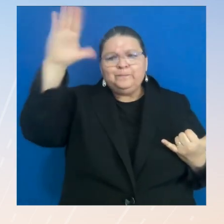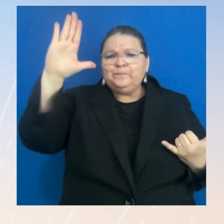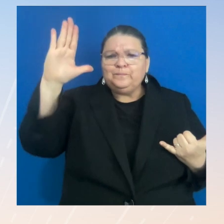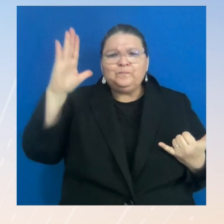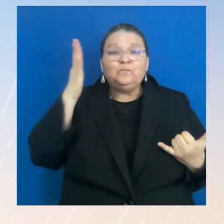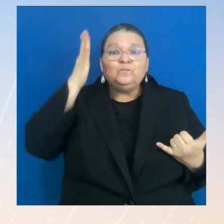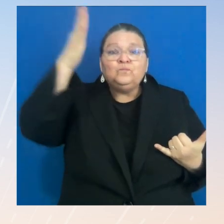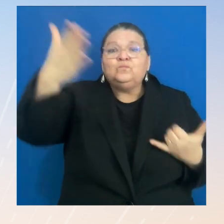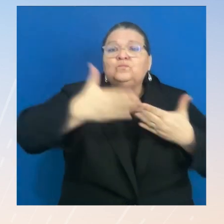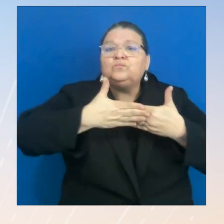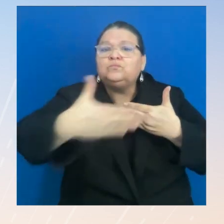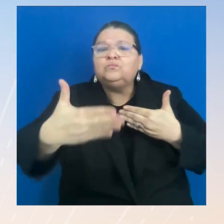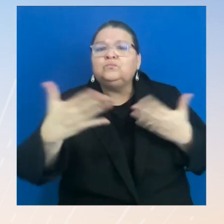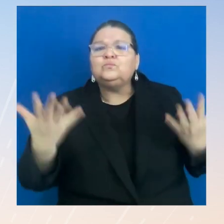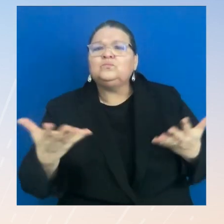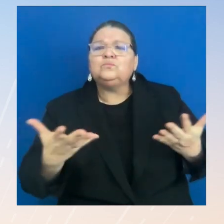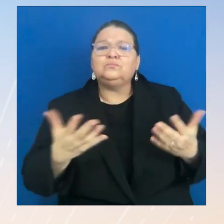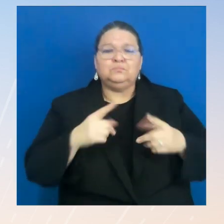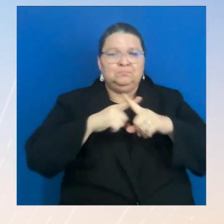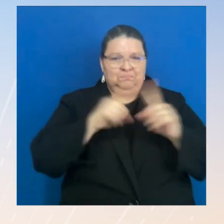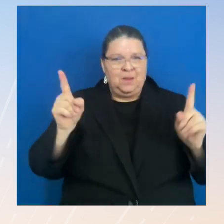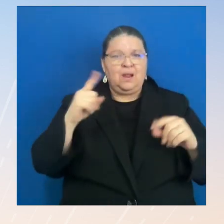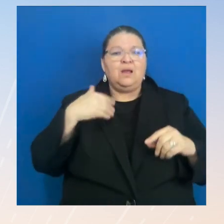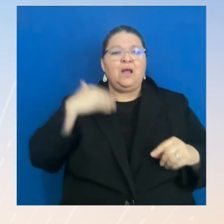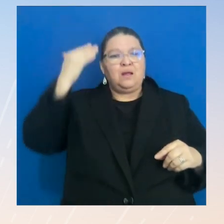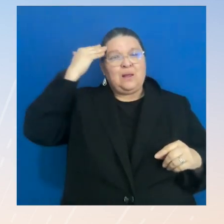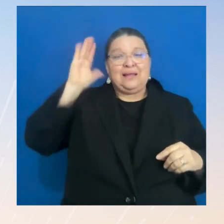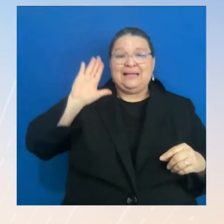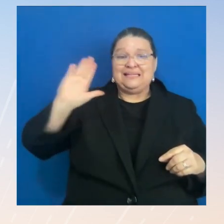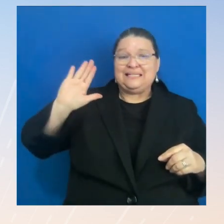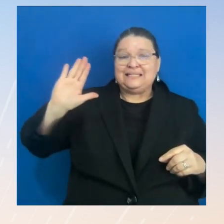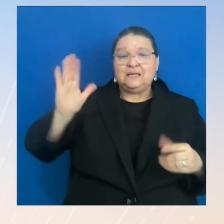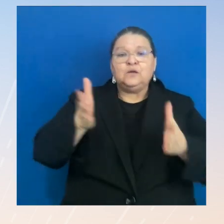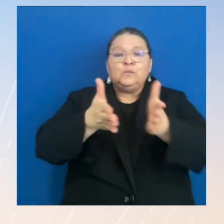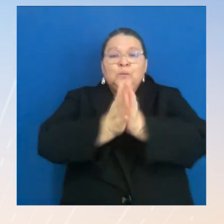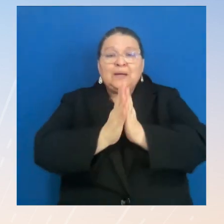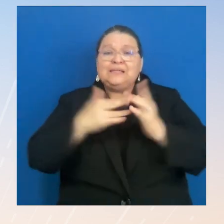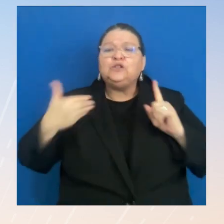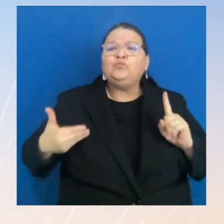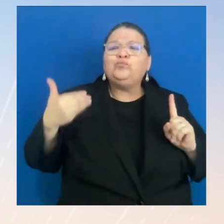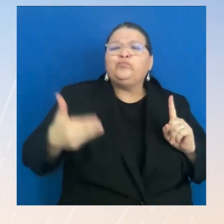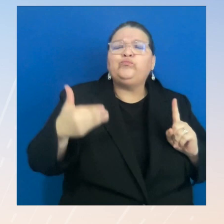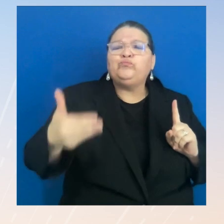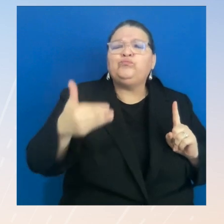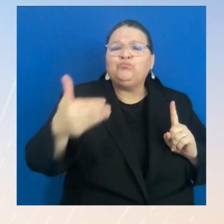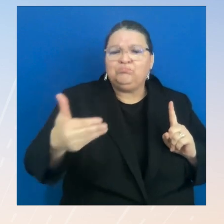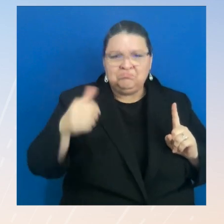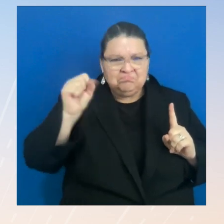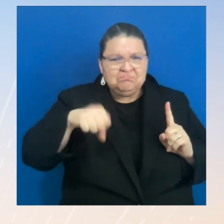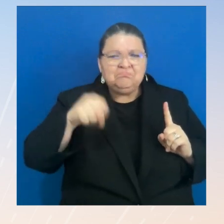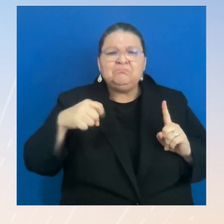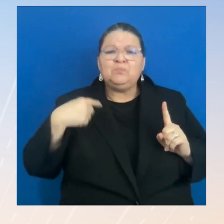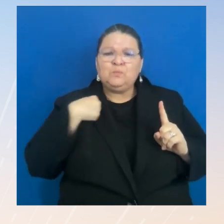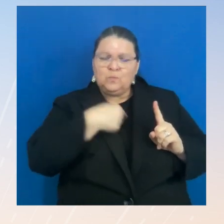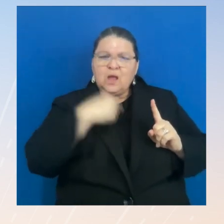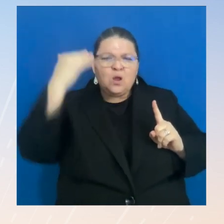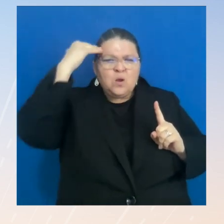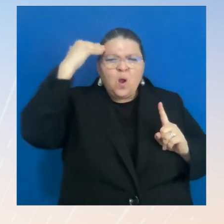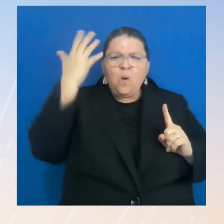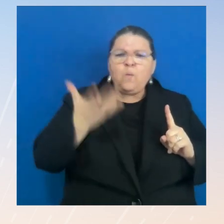We have provided our own assessment of what does make sense and doesn't make sense. And what I would note is that we do have a range of --